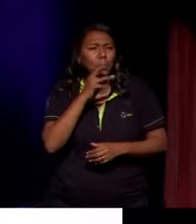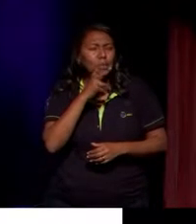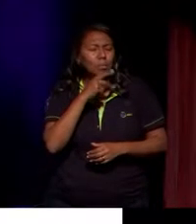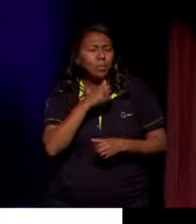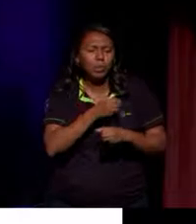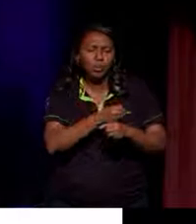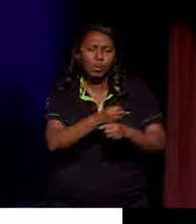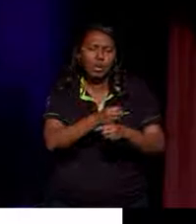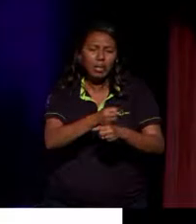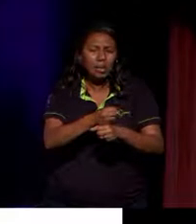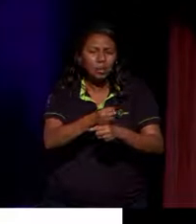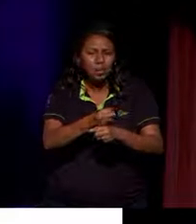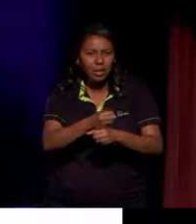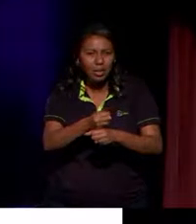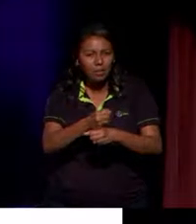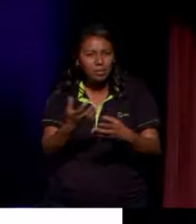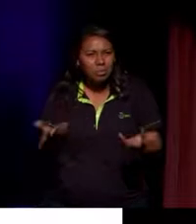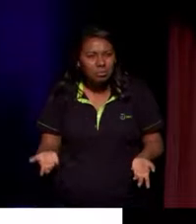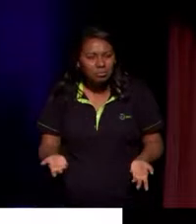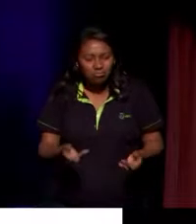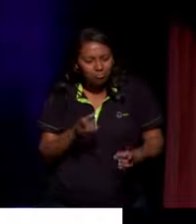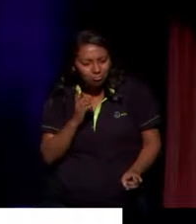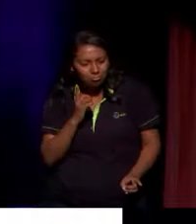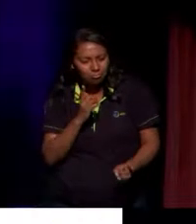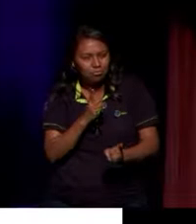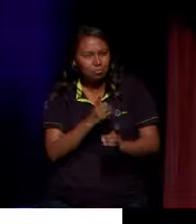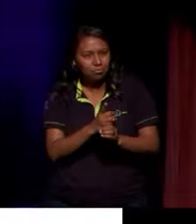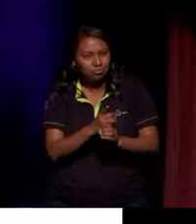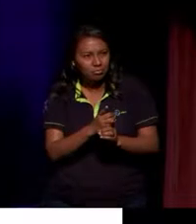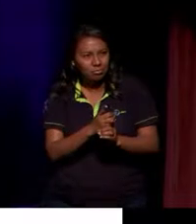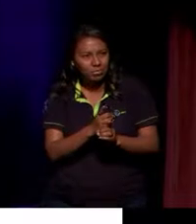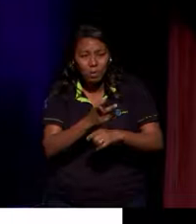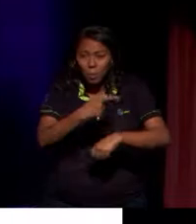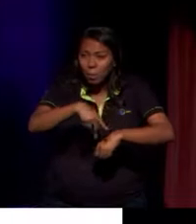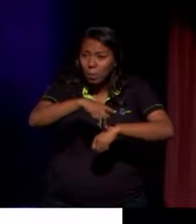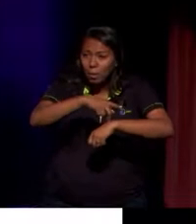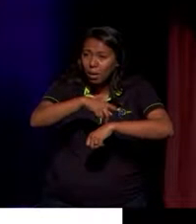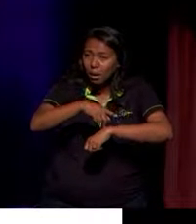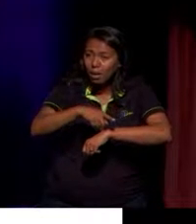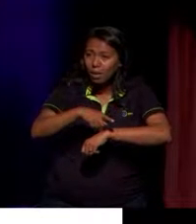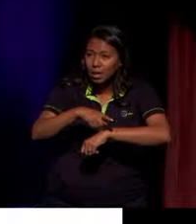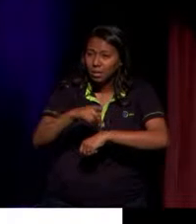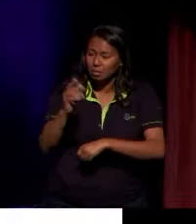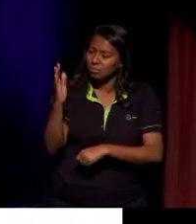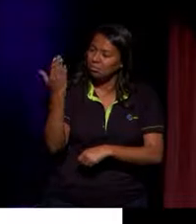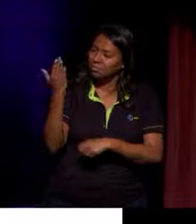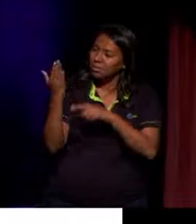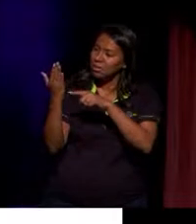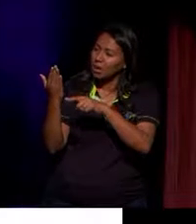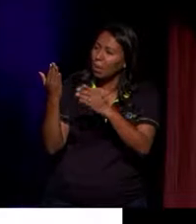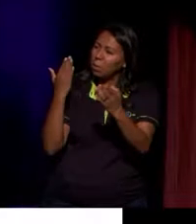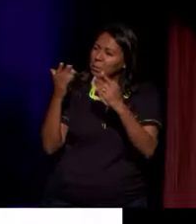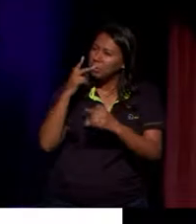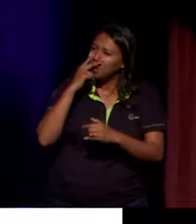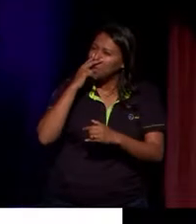of a nation that only reflected in broken mirror, of a people who paid dearly to have dreamed.